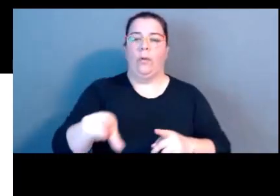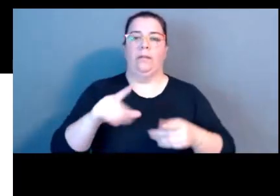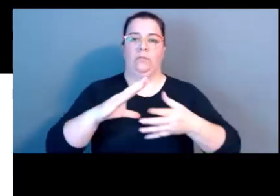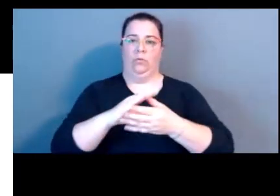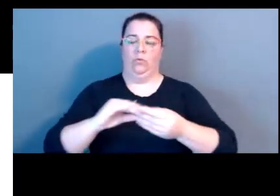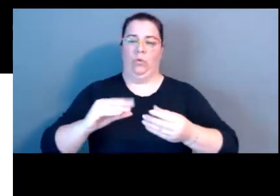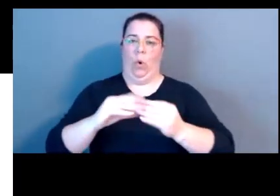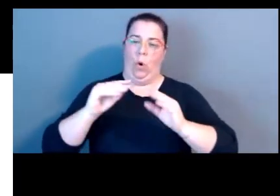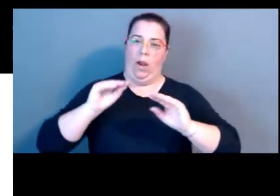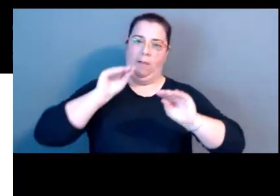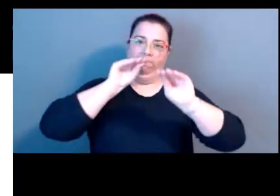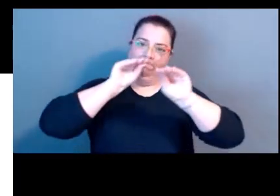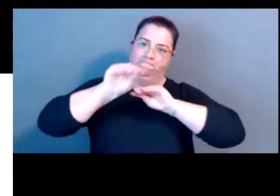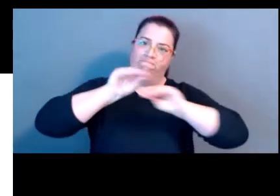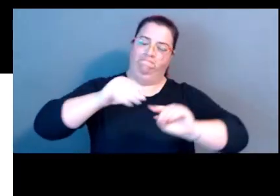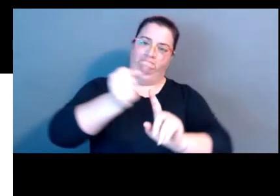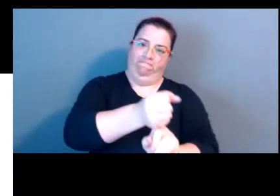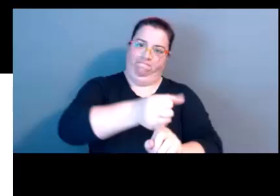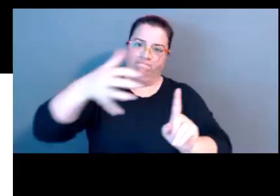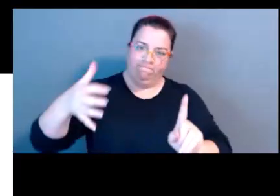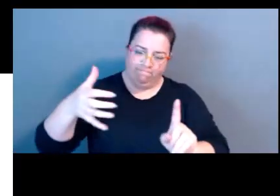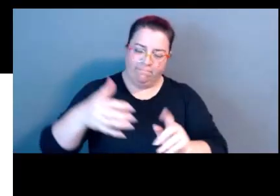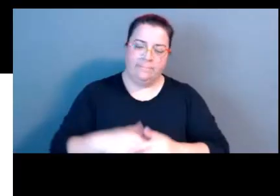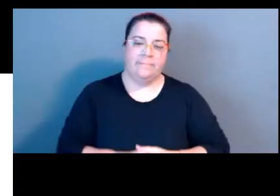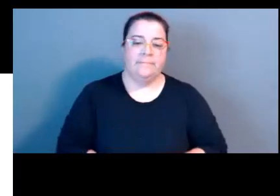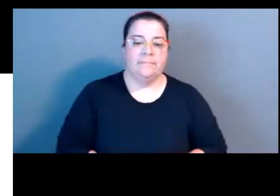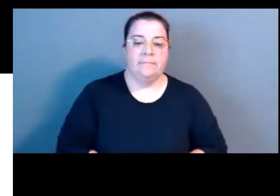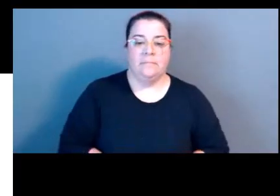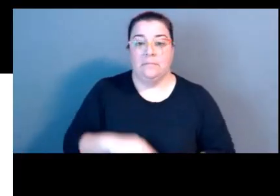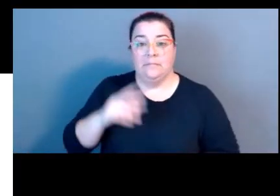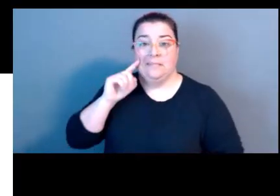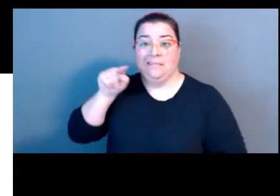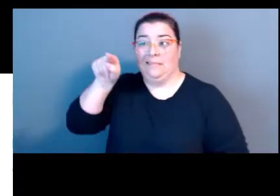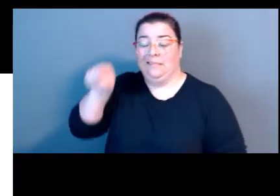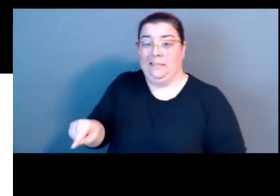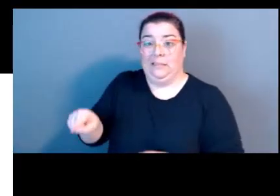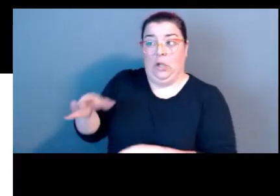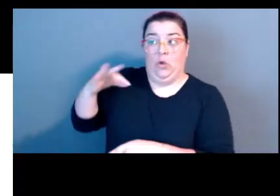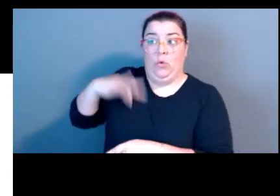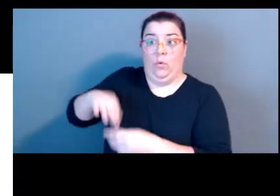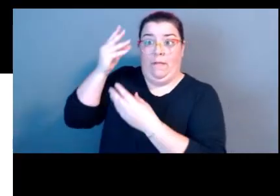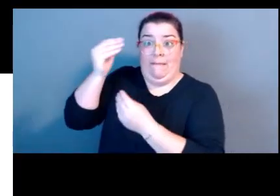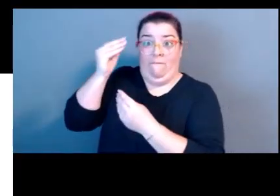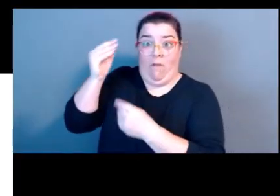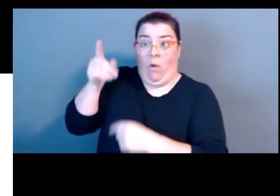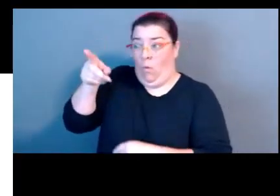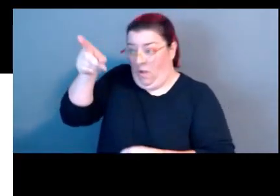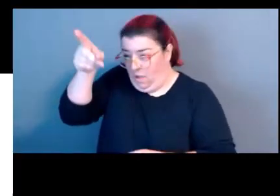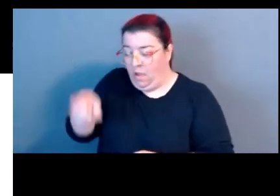Again, the Useful Information section can help guide you on what to include in your answer.